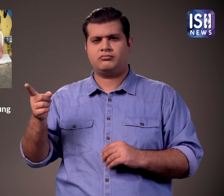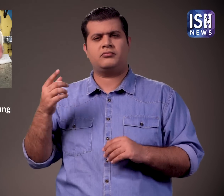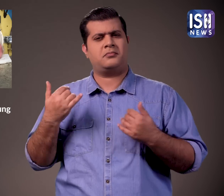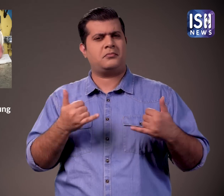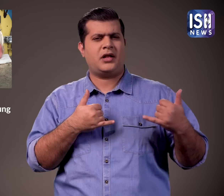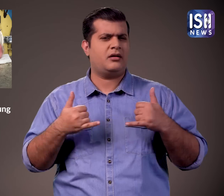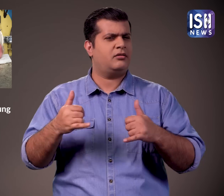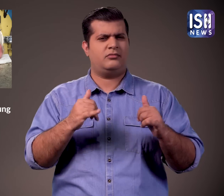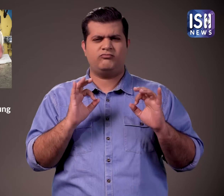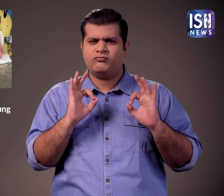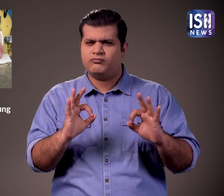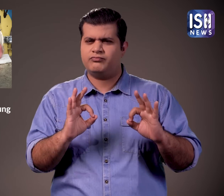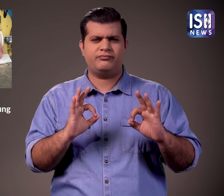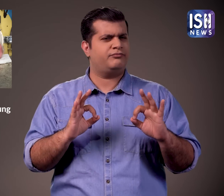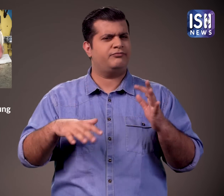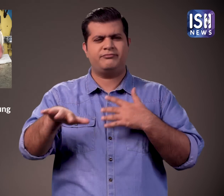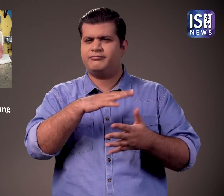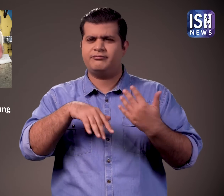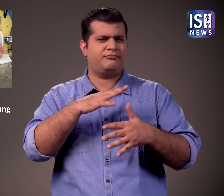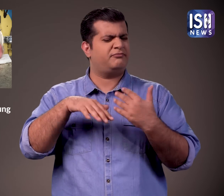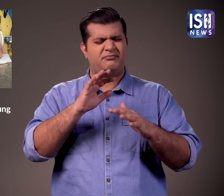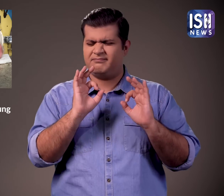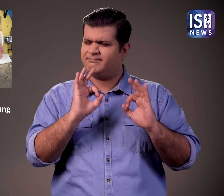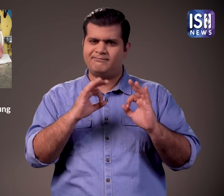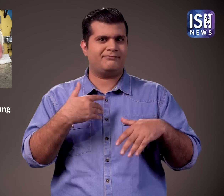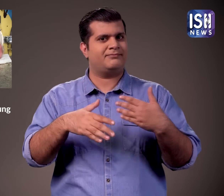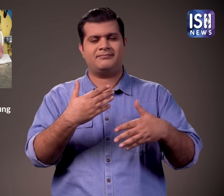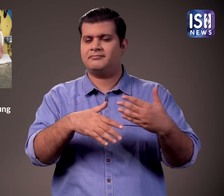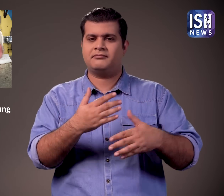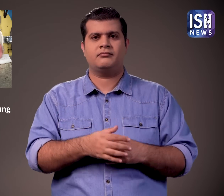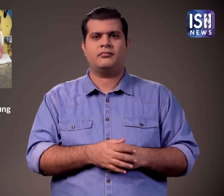He liked to play, run around, and was very social!